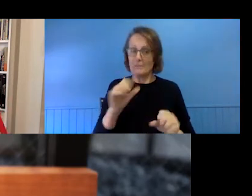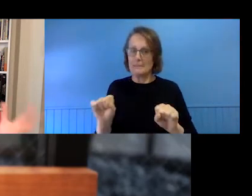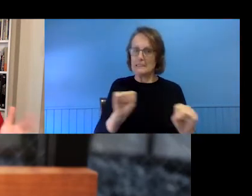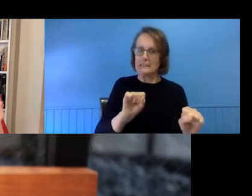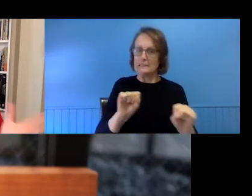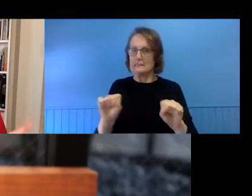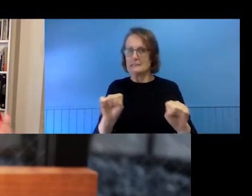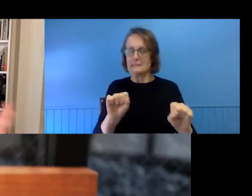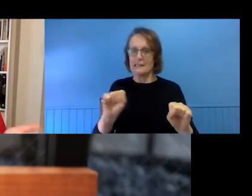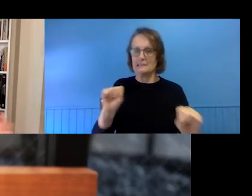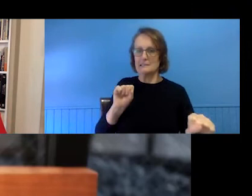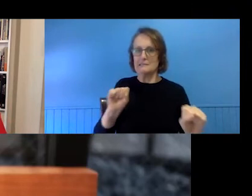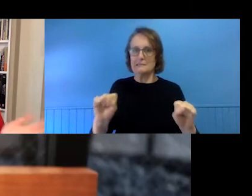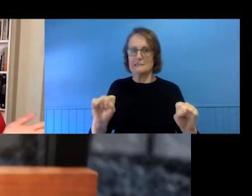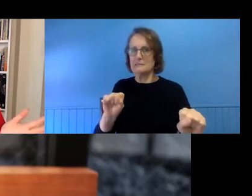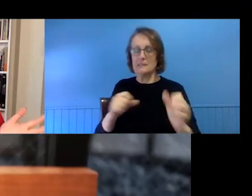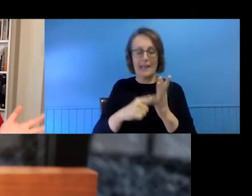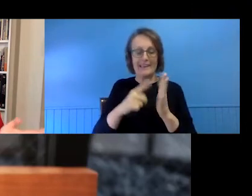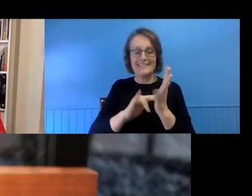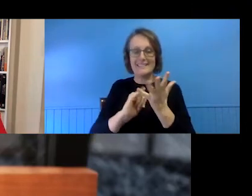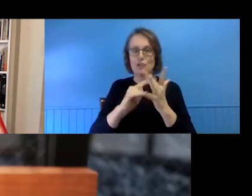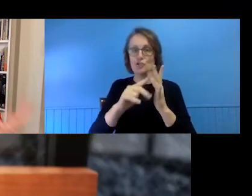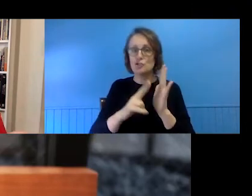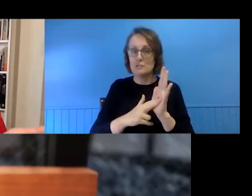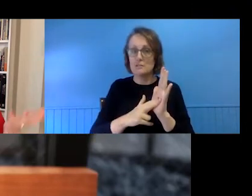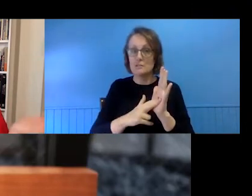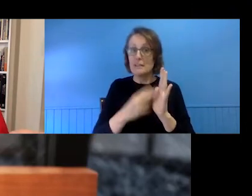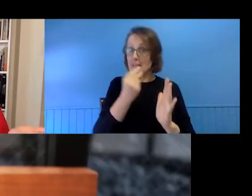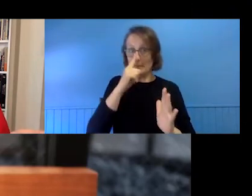struggle for some people. Some of us also find it exciting in a weird